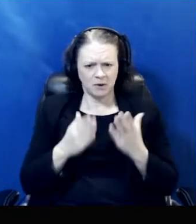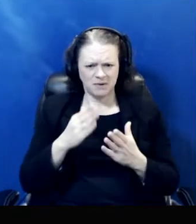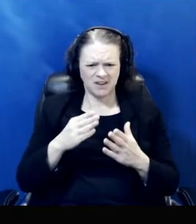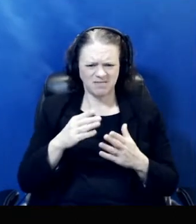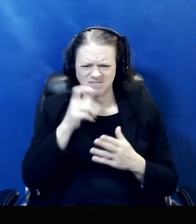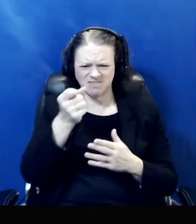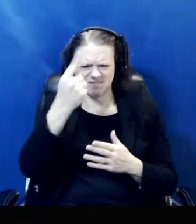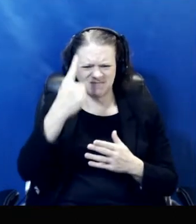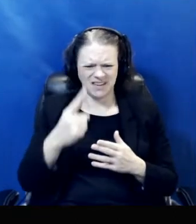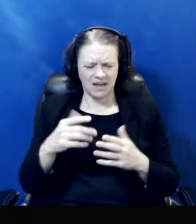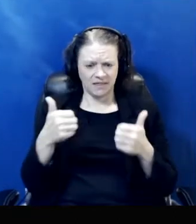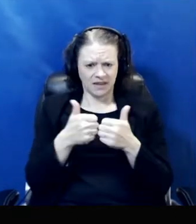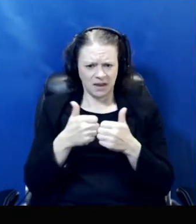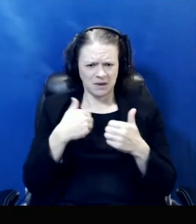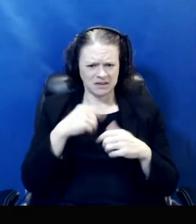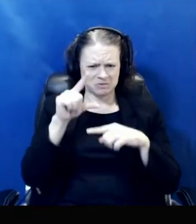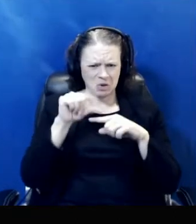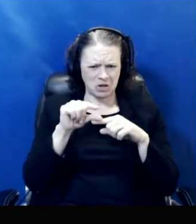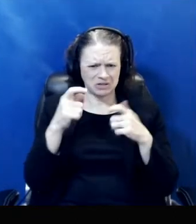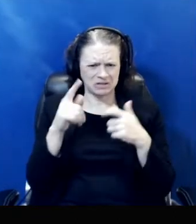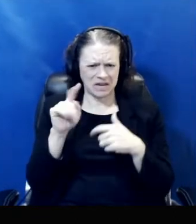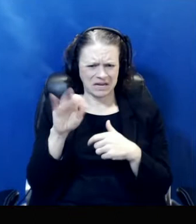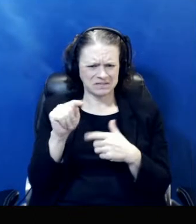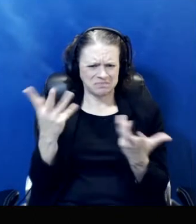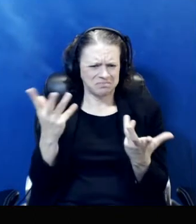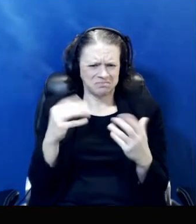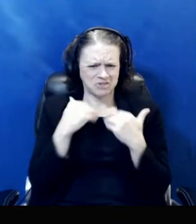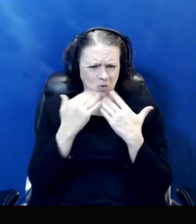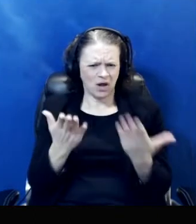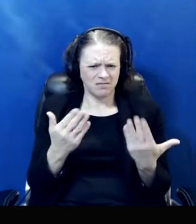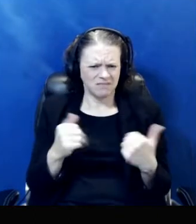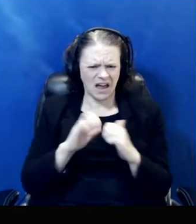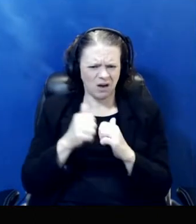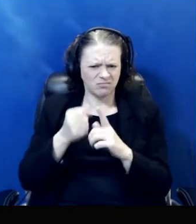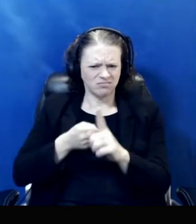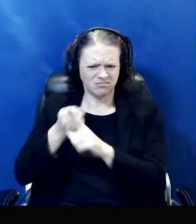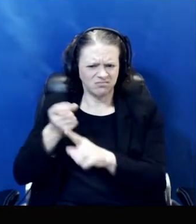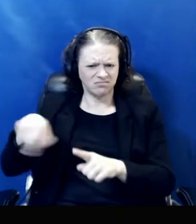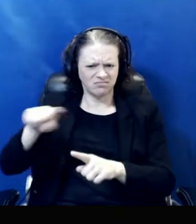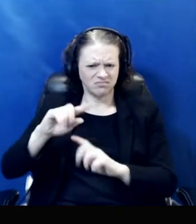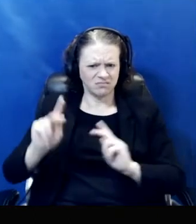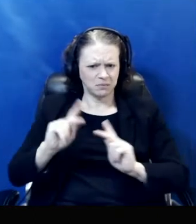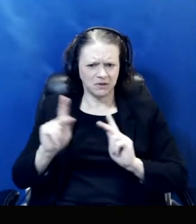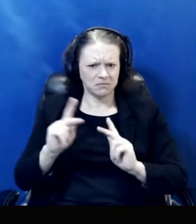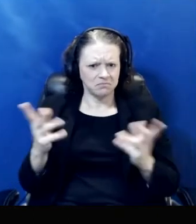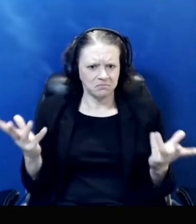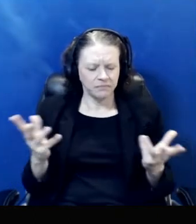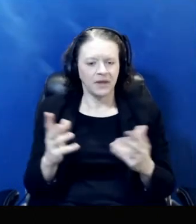a game having something like small text size, and the impact that small text size actually has on, perhaps, a